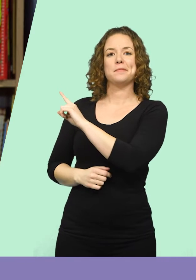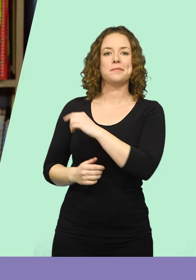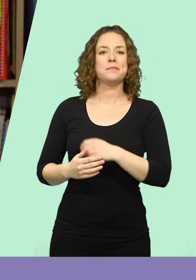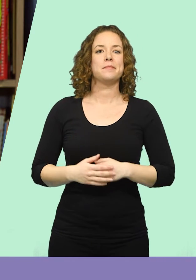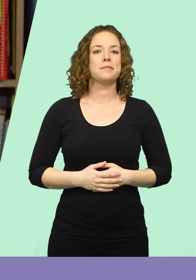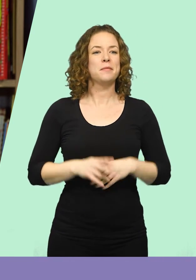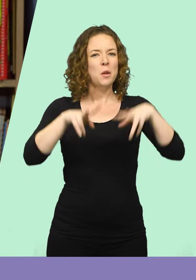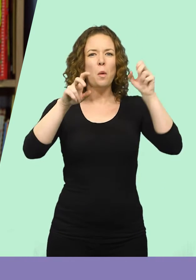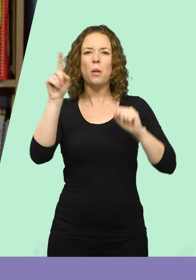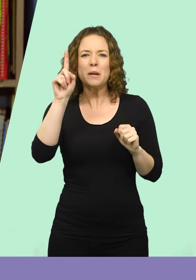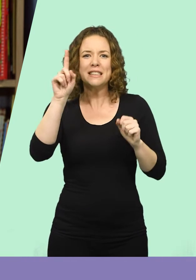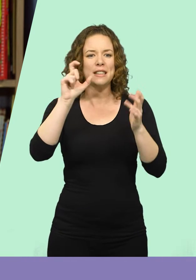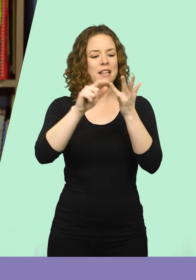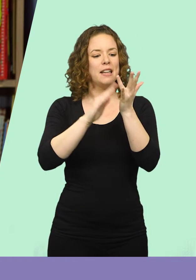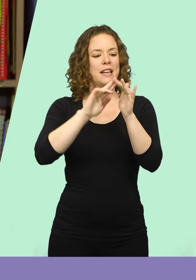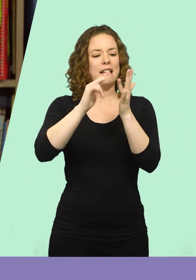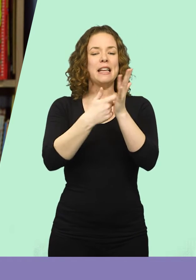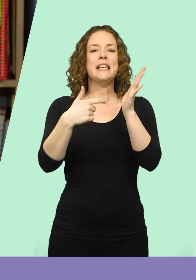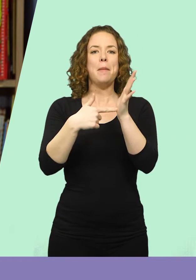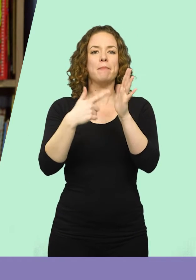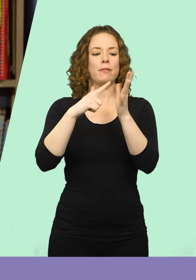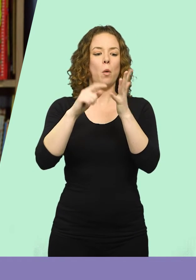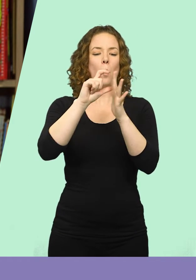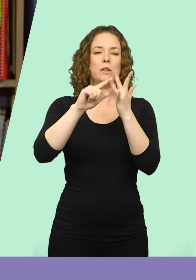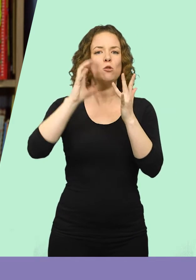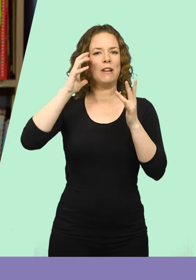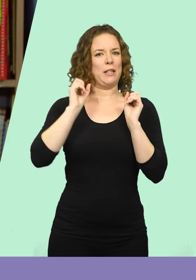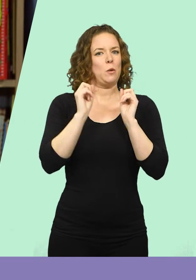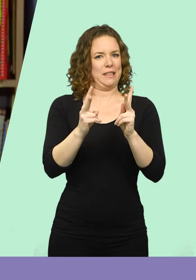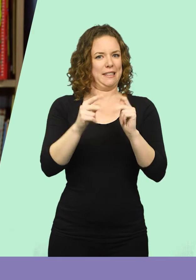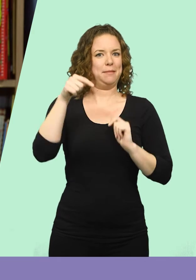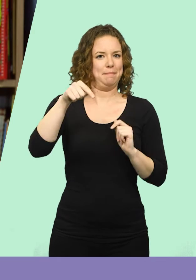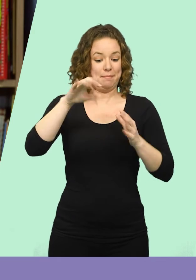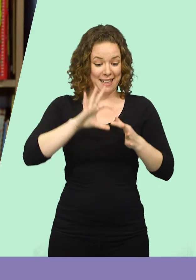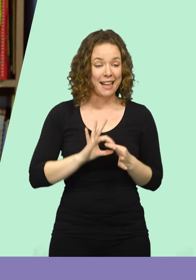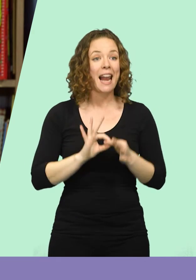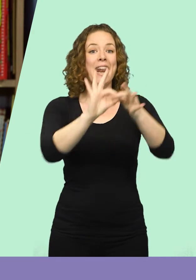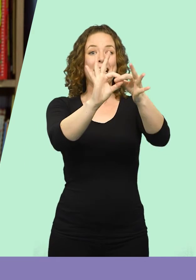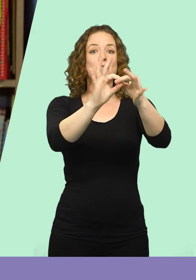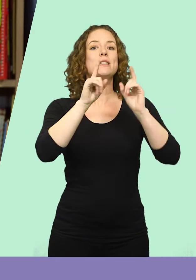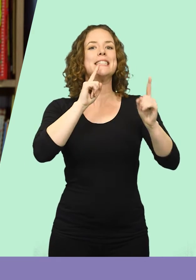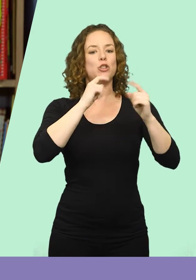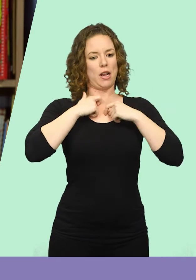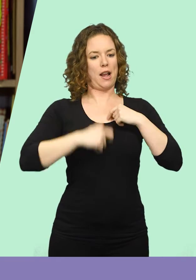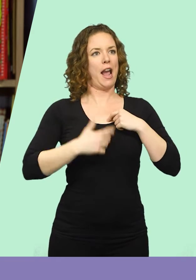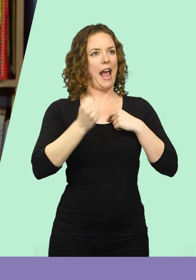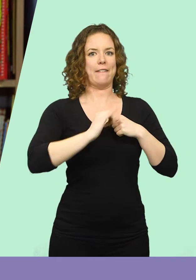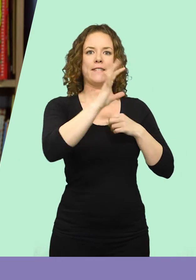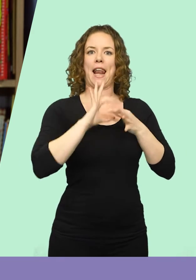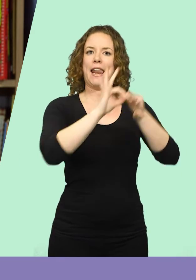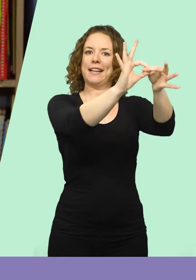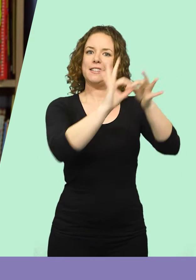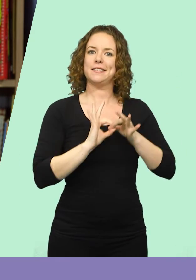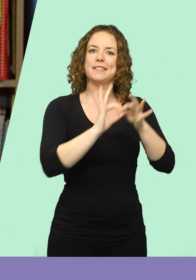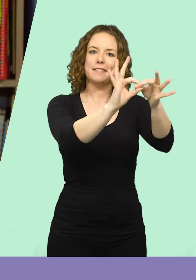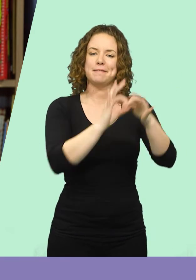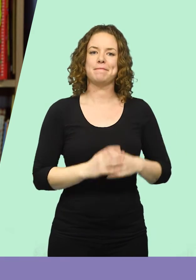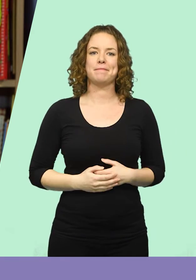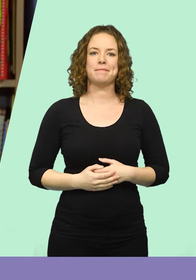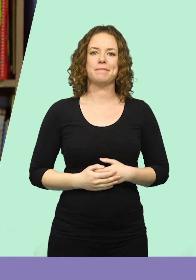It's called a Comfort Audio Radio System and it's joined with a transmitter, and a receiver that the teacher wears.